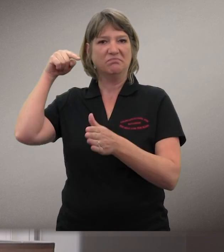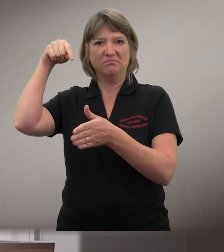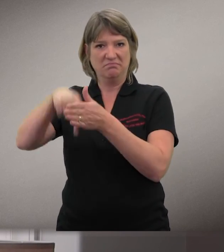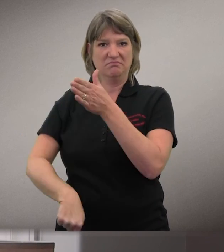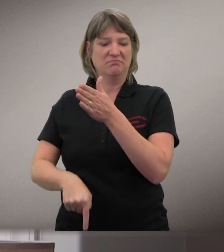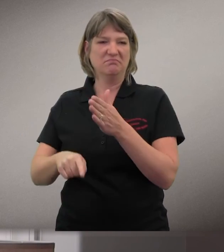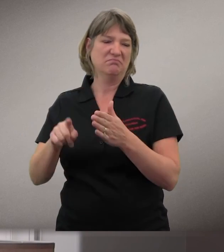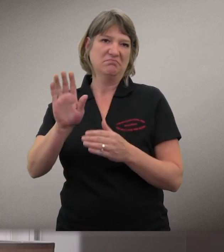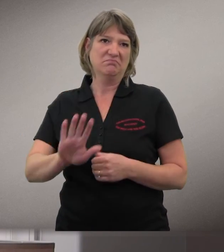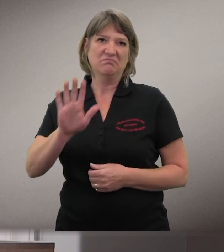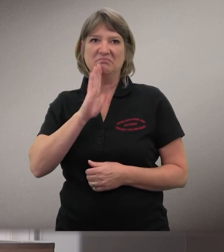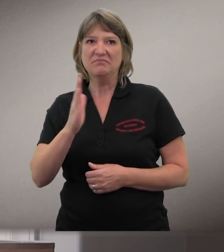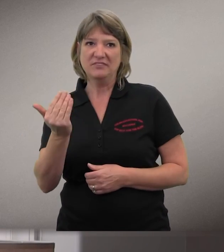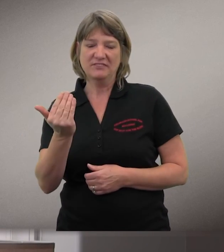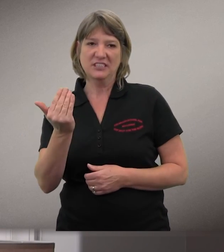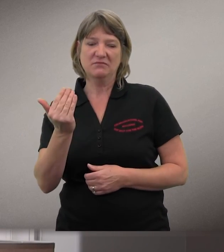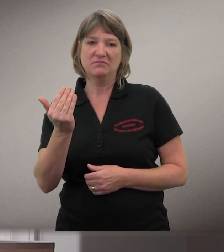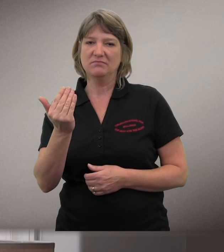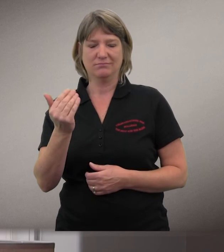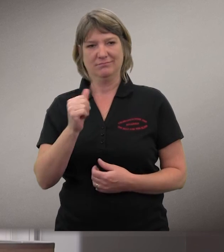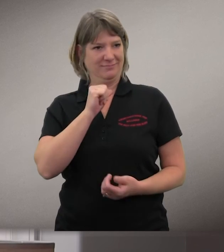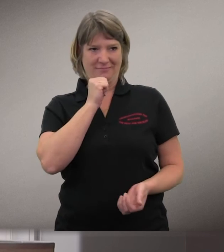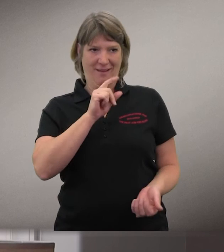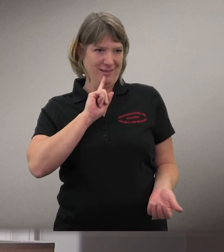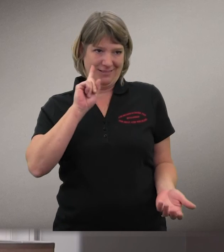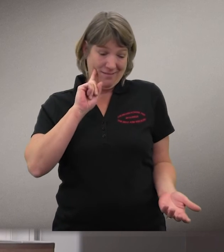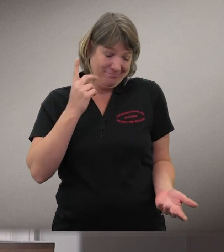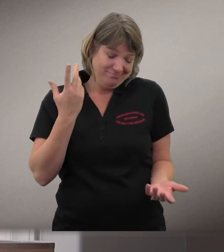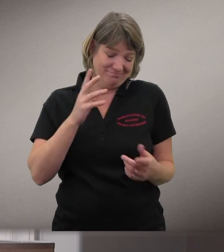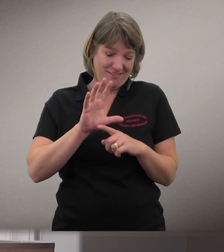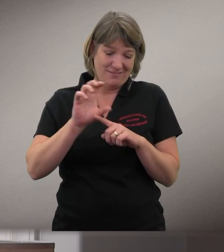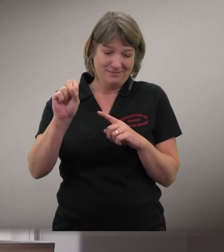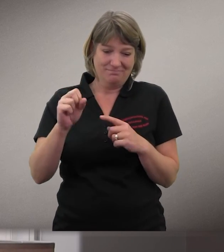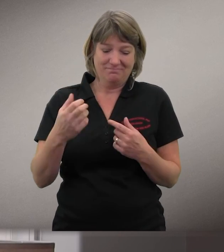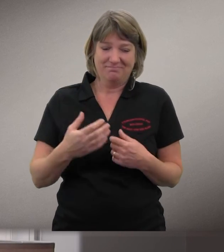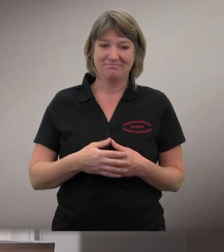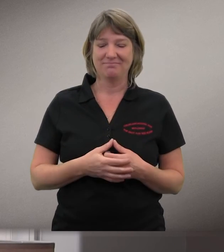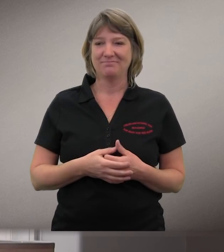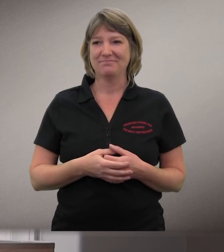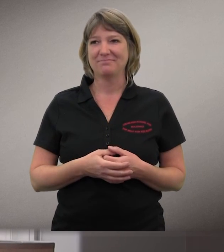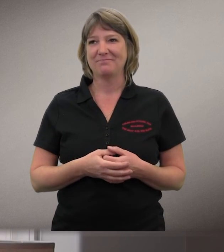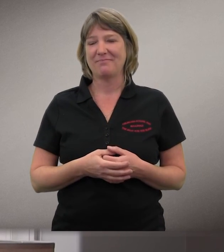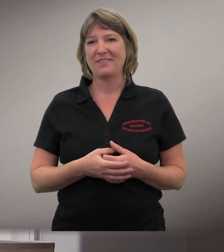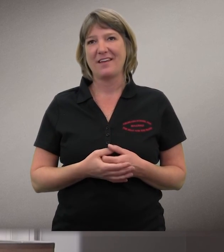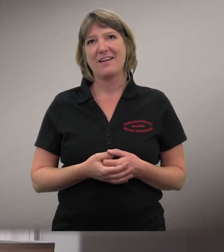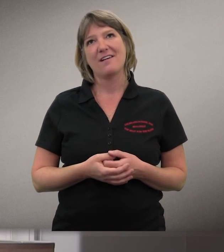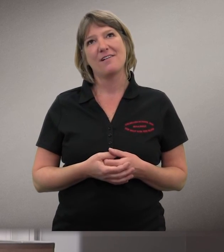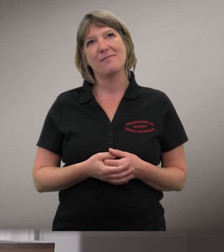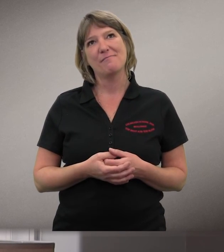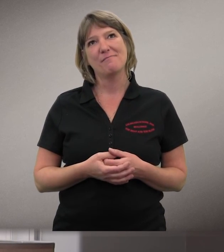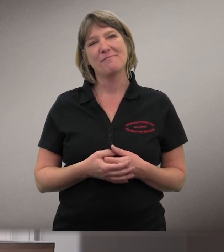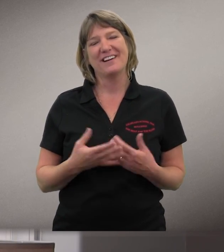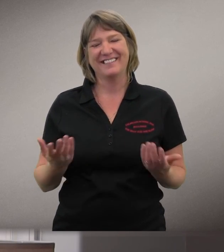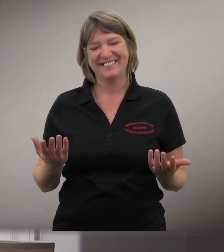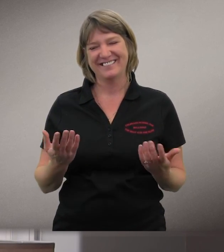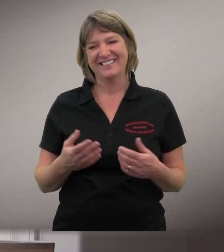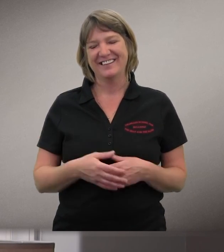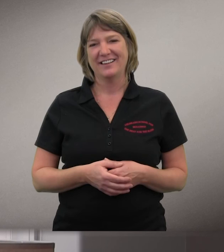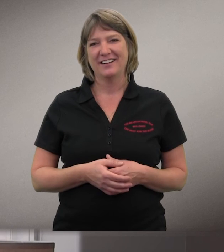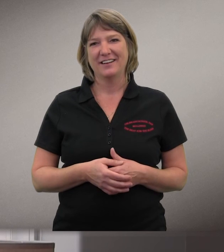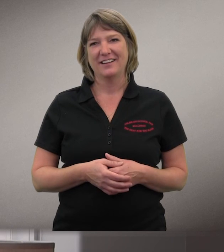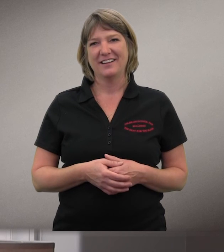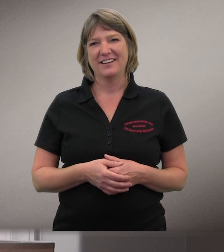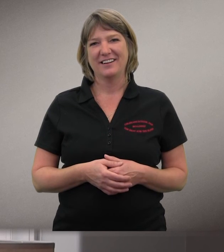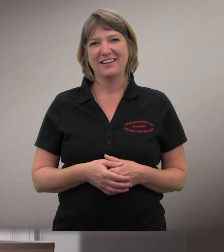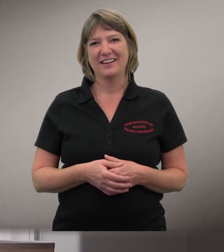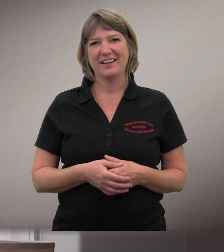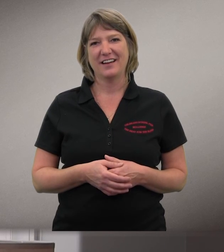around 12 or 15. I'm not deaf, so that's awesome.